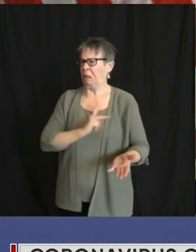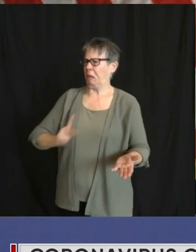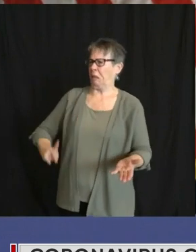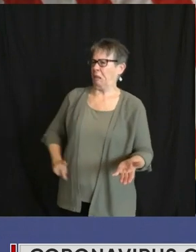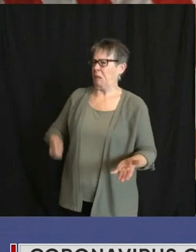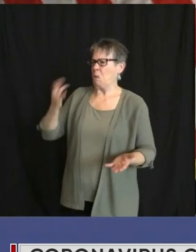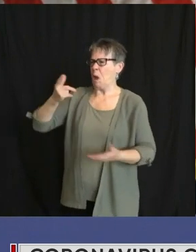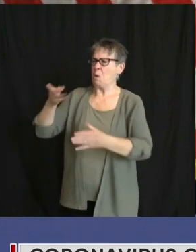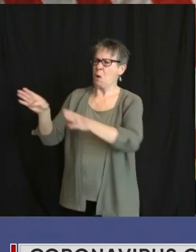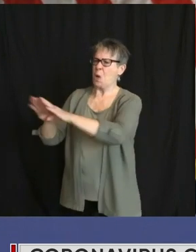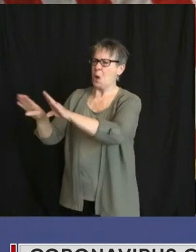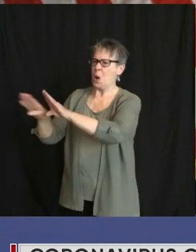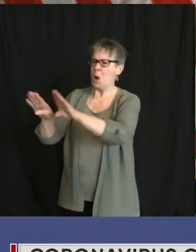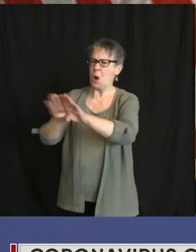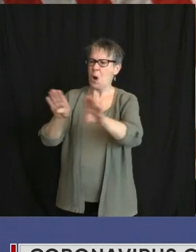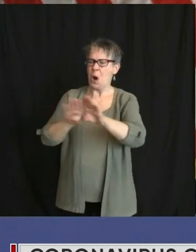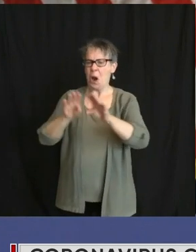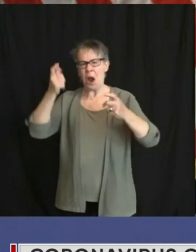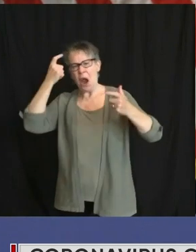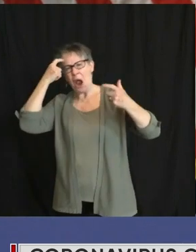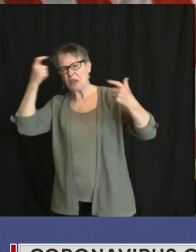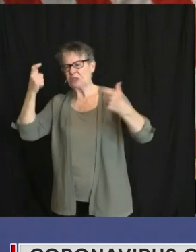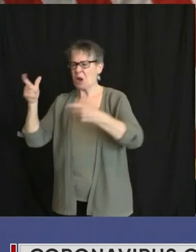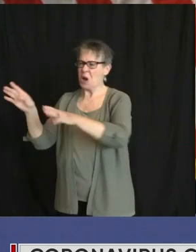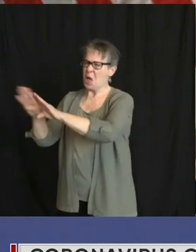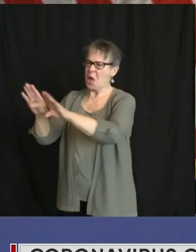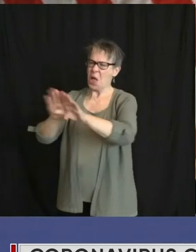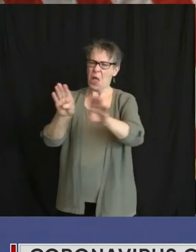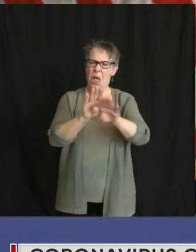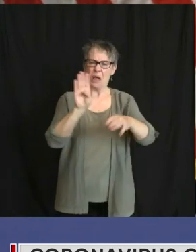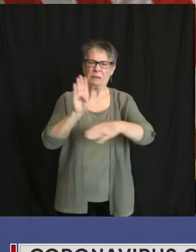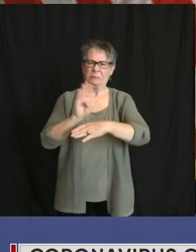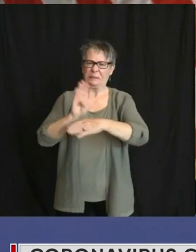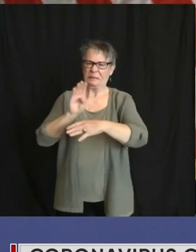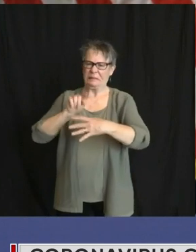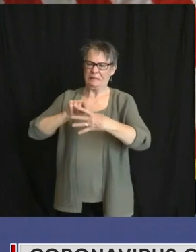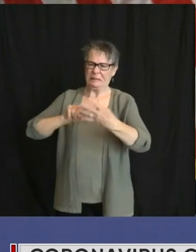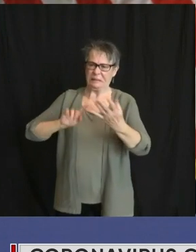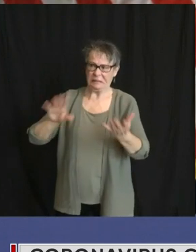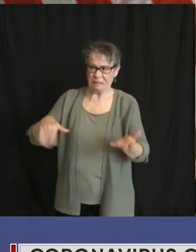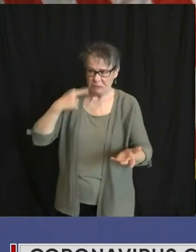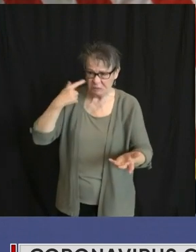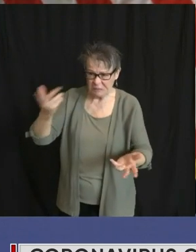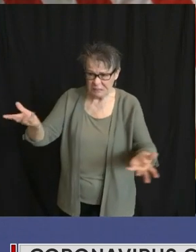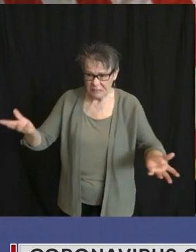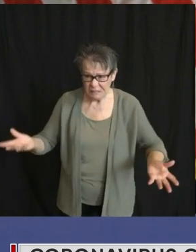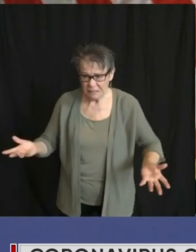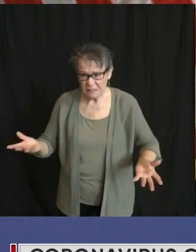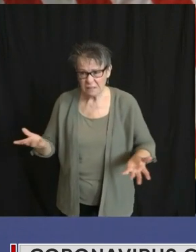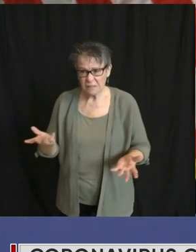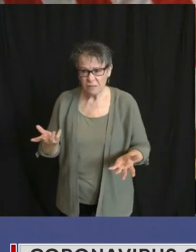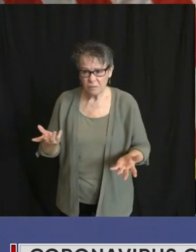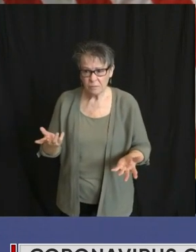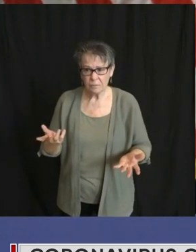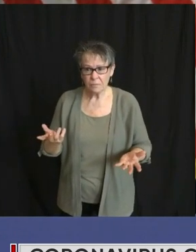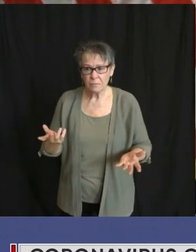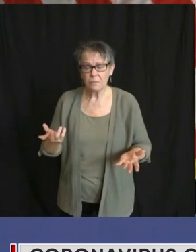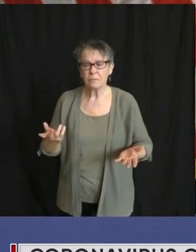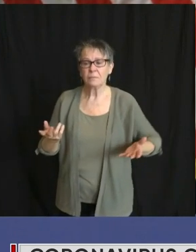ONE STATE SENATOR HAS BEEN REFERRING TO YOU AS KING MURPHY, ALTHOUGH YOU DON'T HAVE YOUR OWN SOUND MUSIC WHEREVER YOU GO, SO THAT MIGHT BE QUESTIONABLE.